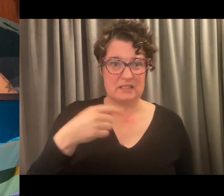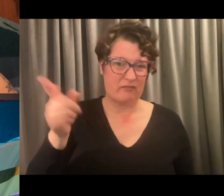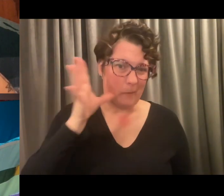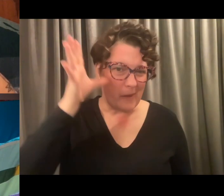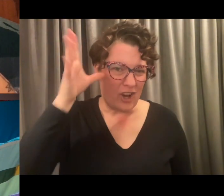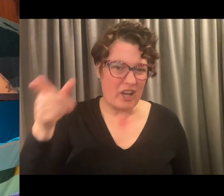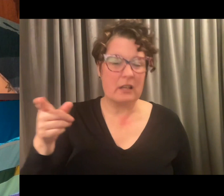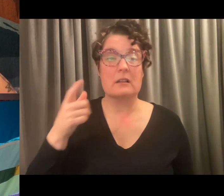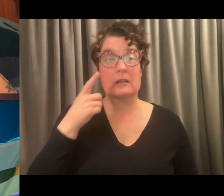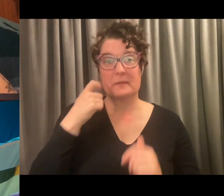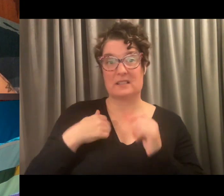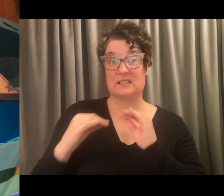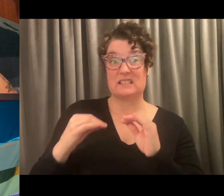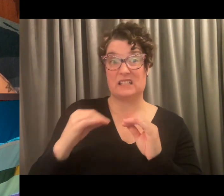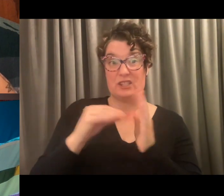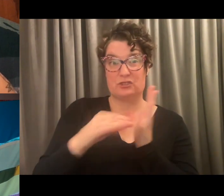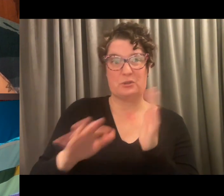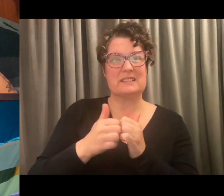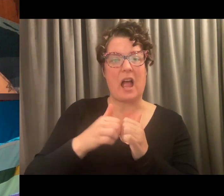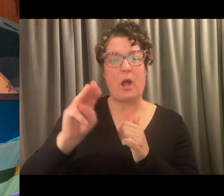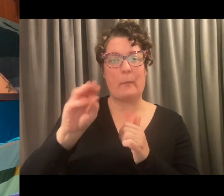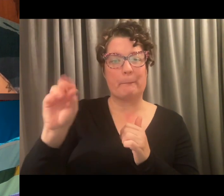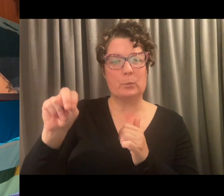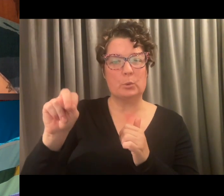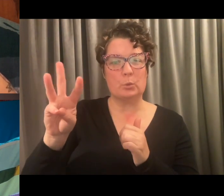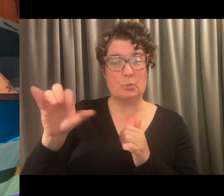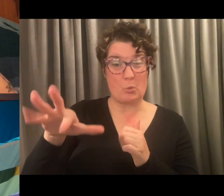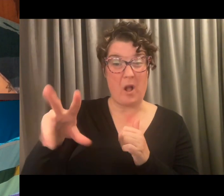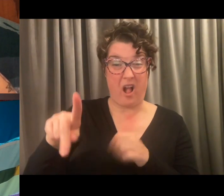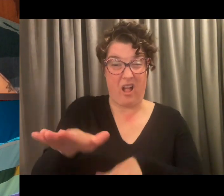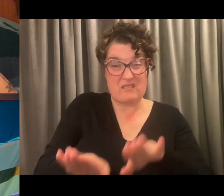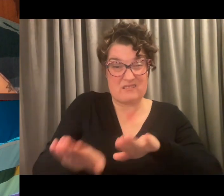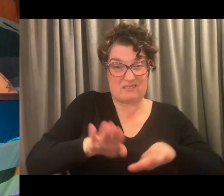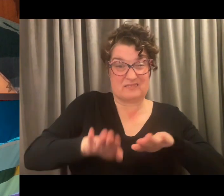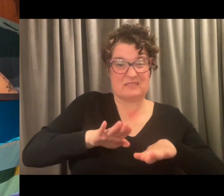That was what they said, because Michael Jackson was a child abuser.